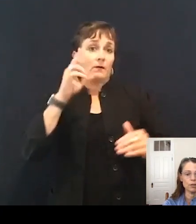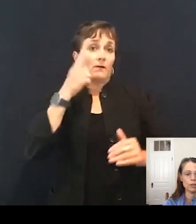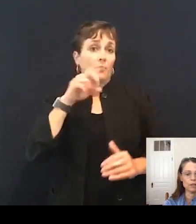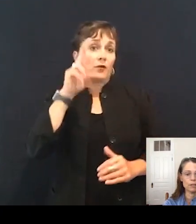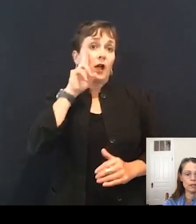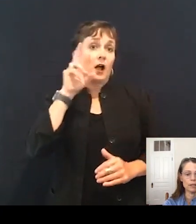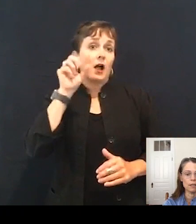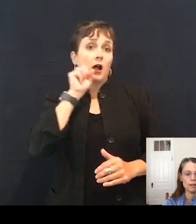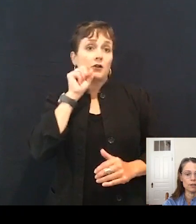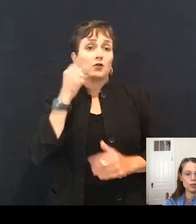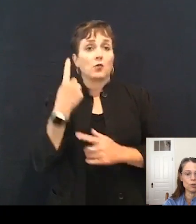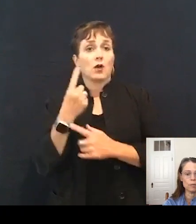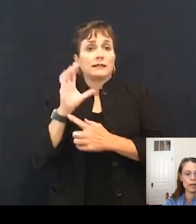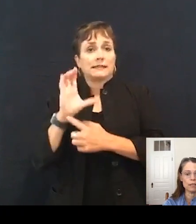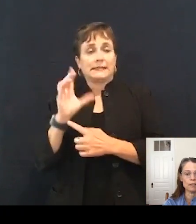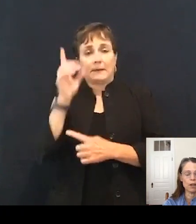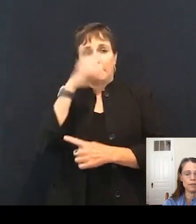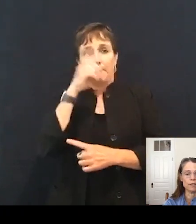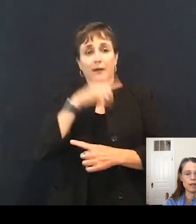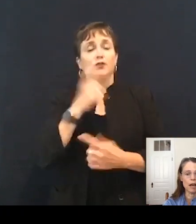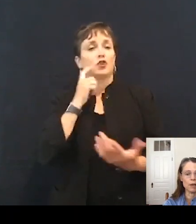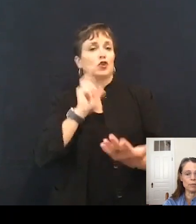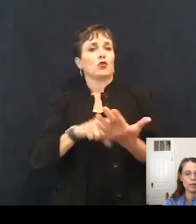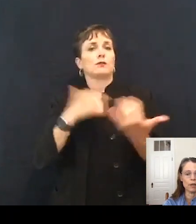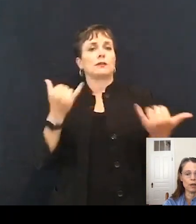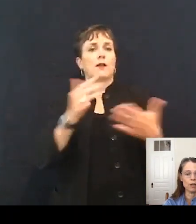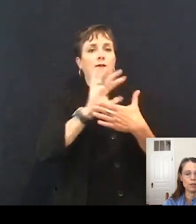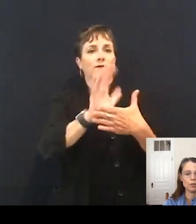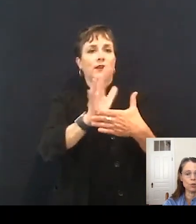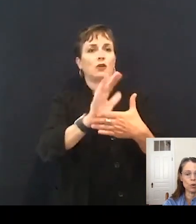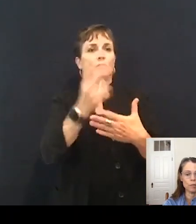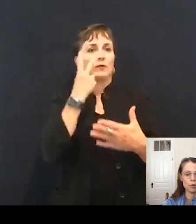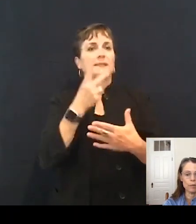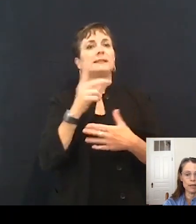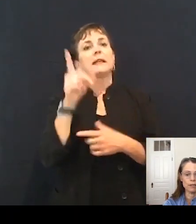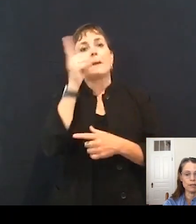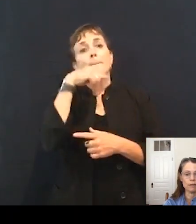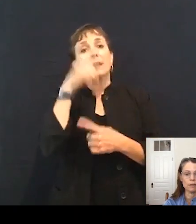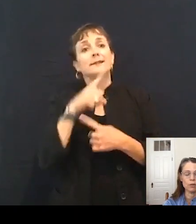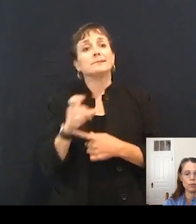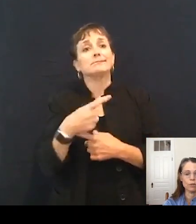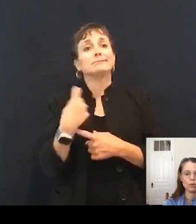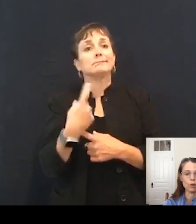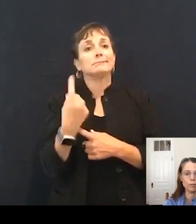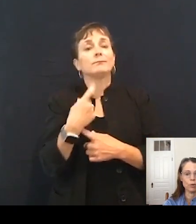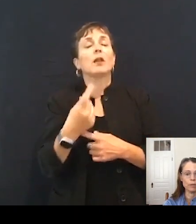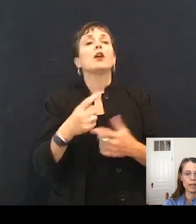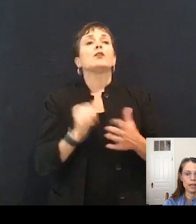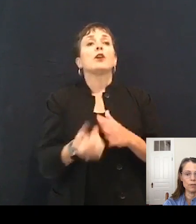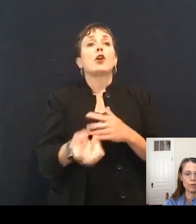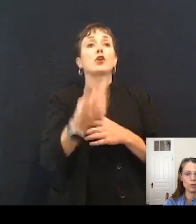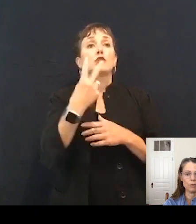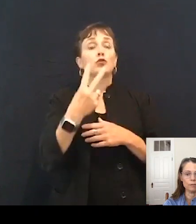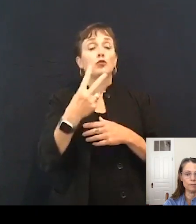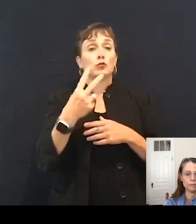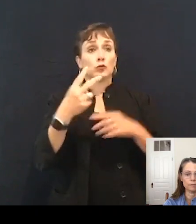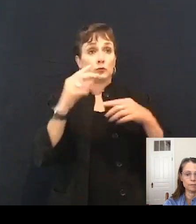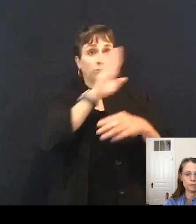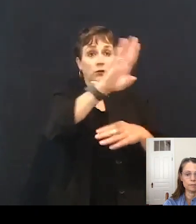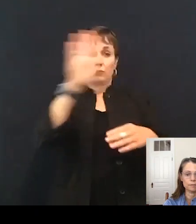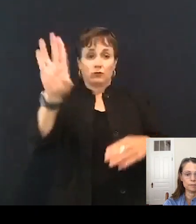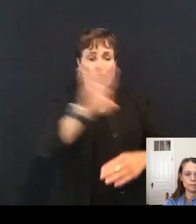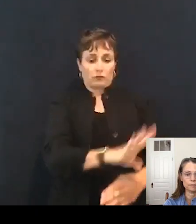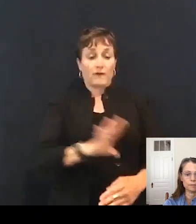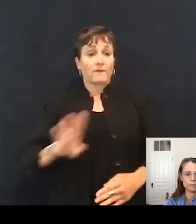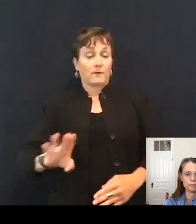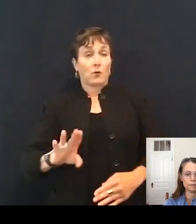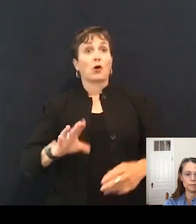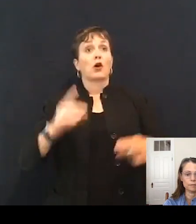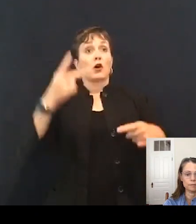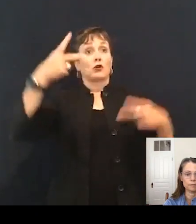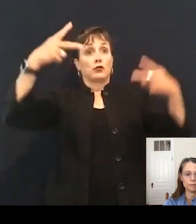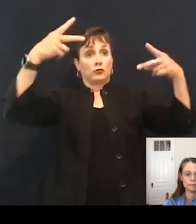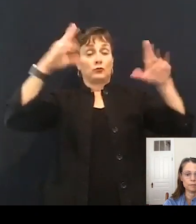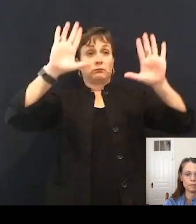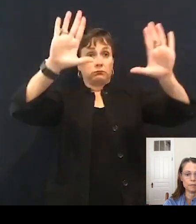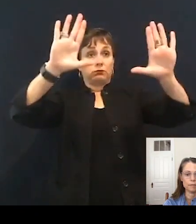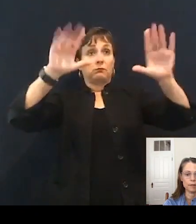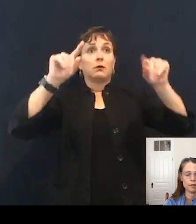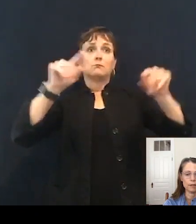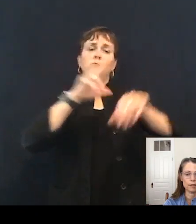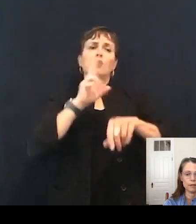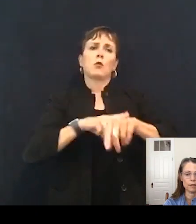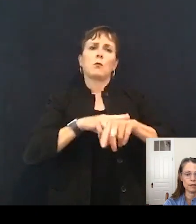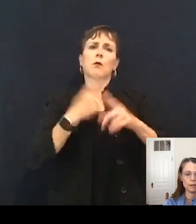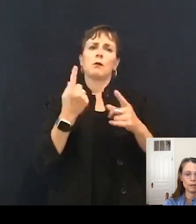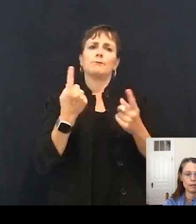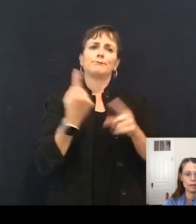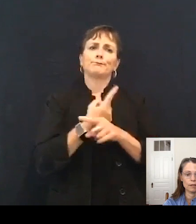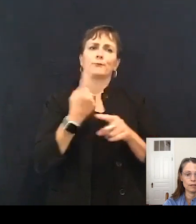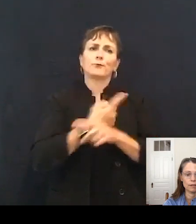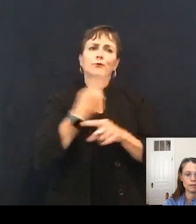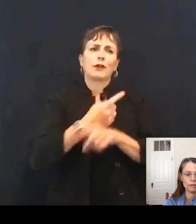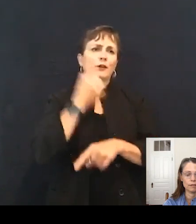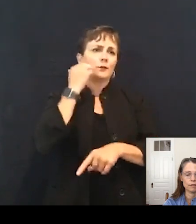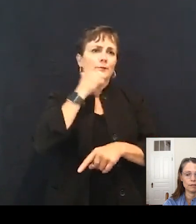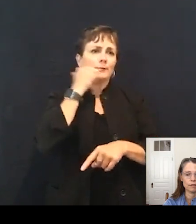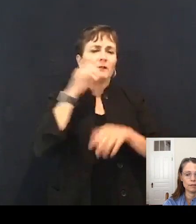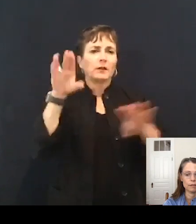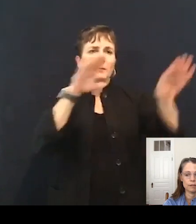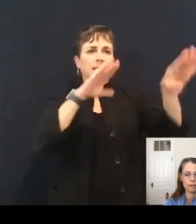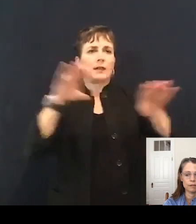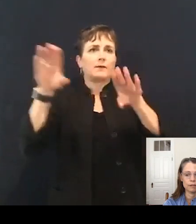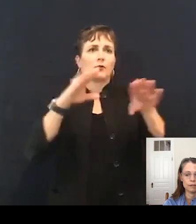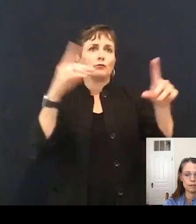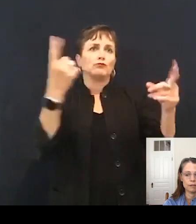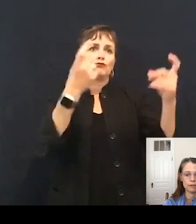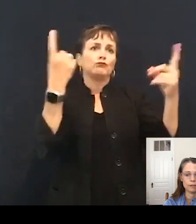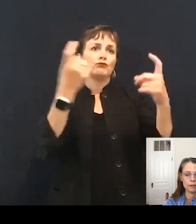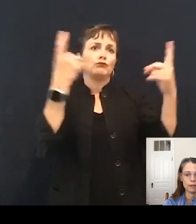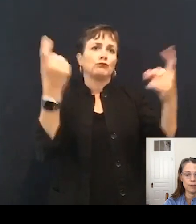you can see the two mice on the top are normal mice with normal behavior.